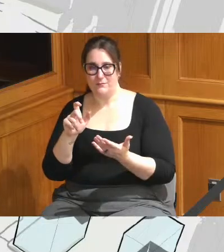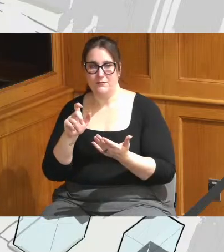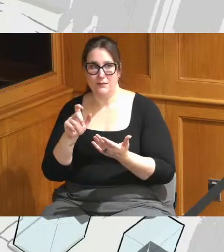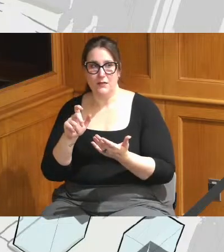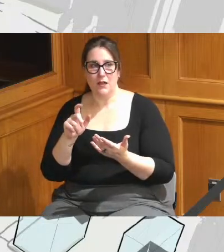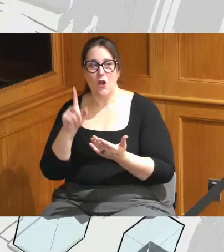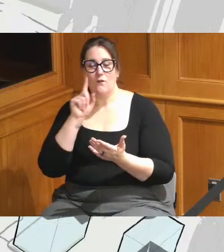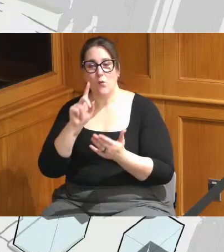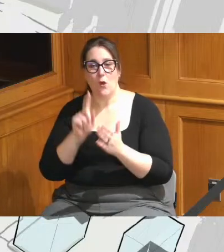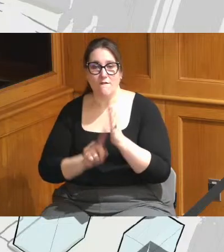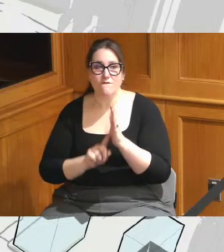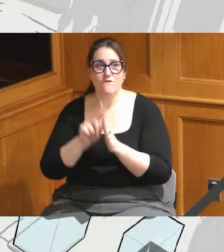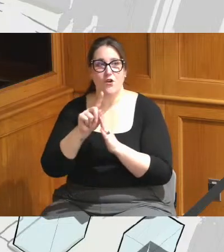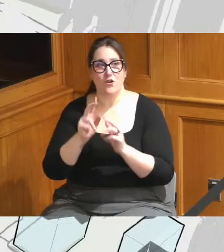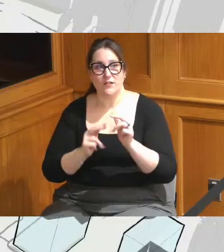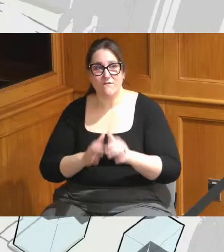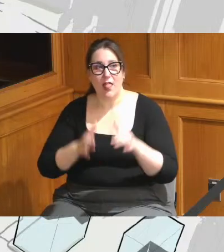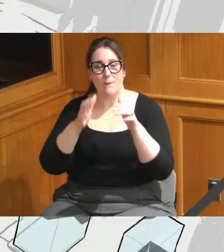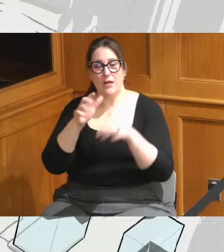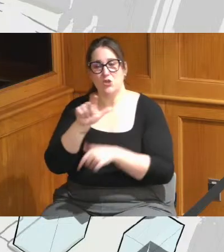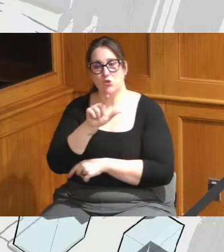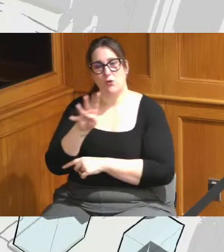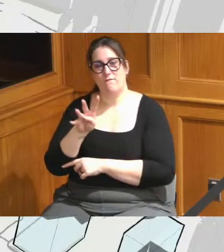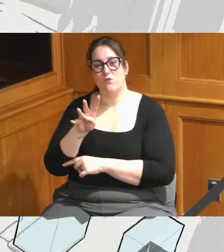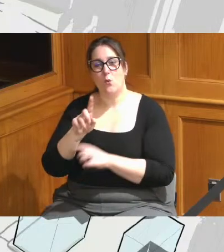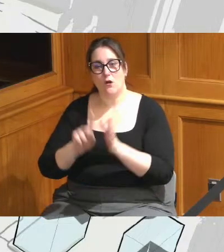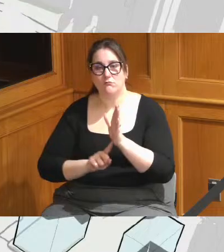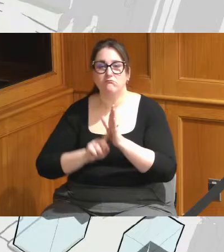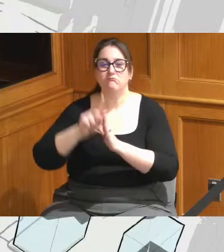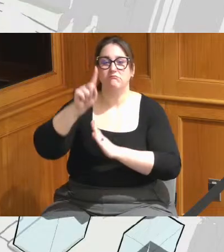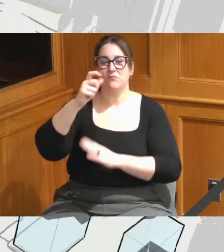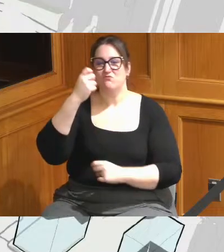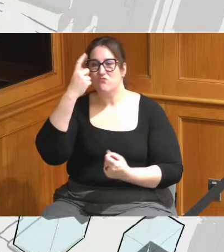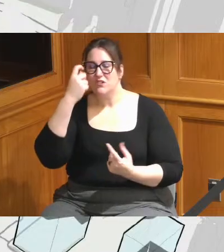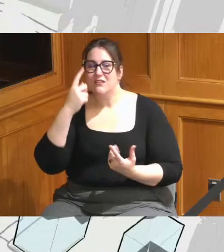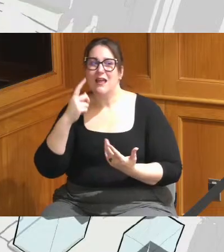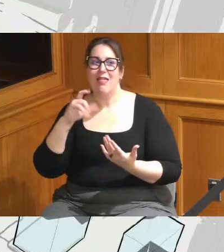development at around 24 stories, this idea of a stepped skyline, I'll show you a visual in a